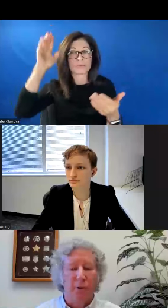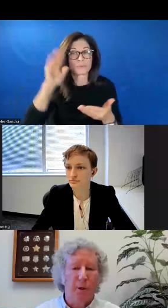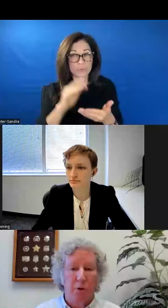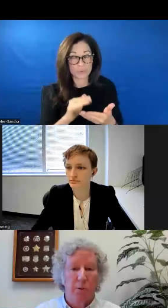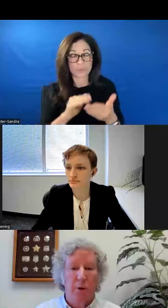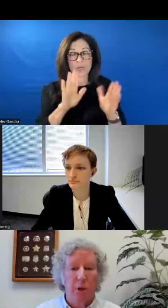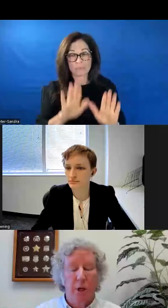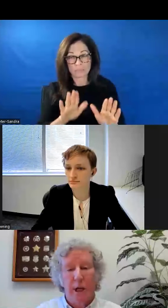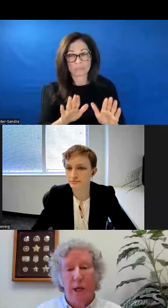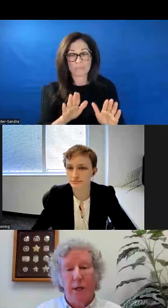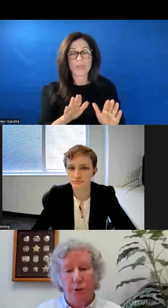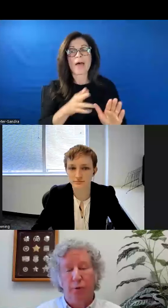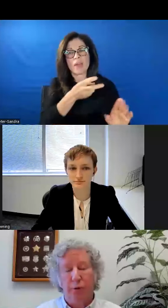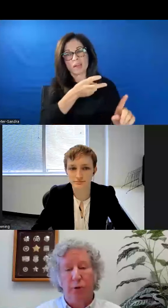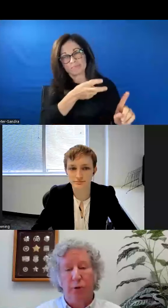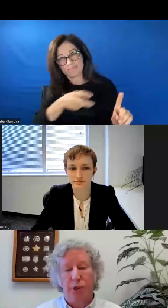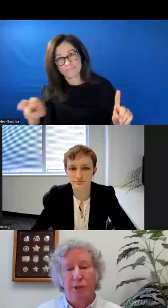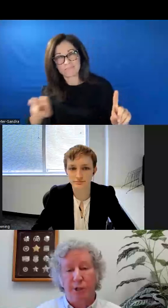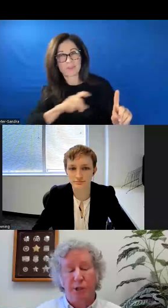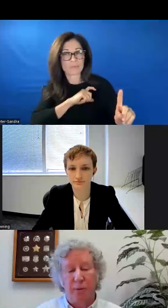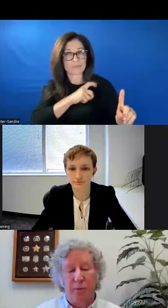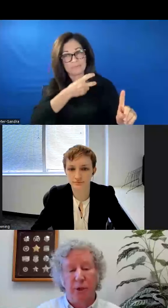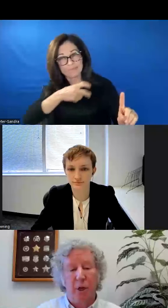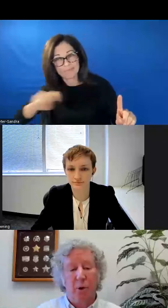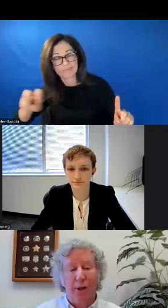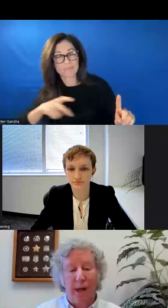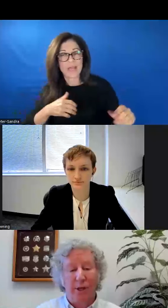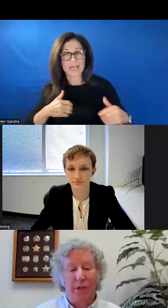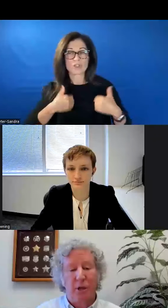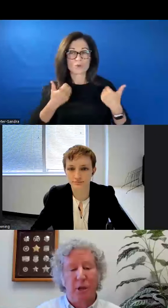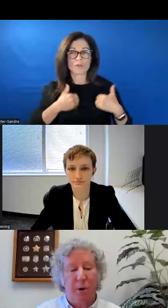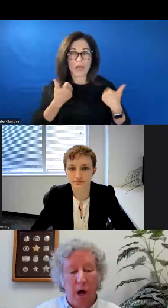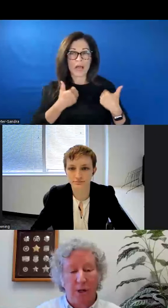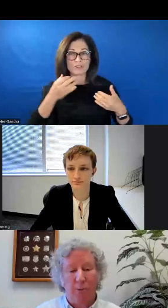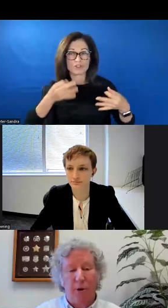FROM THE CRIMINAL JUSTICE SYSTEMS WHEN THAT IS POSSIBLE.